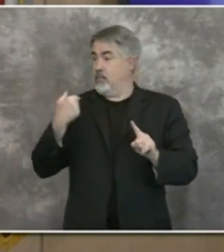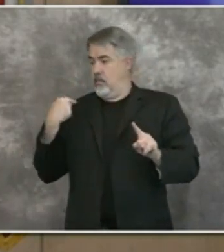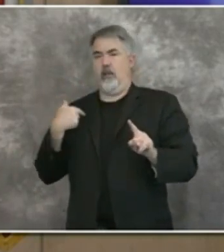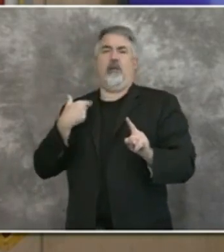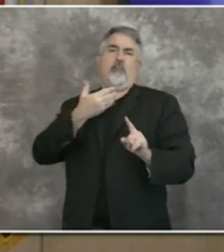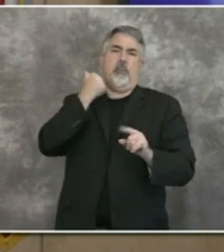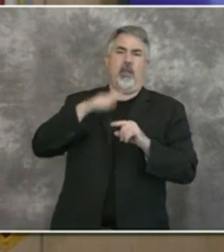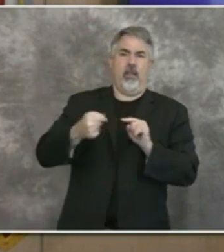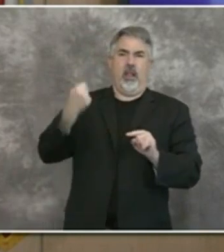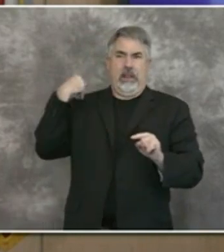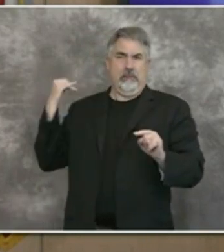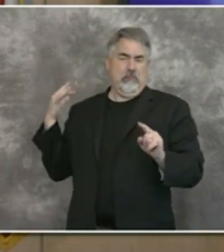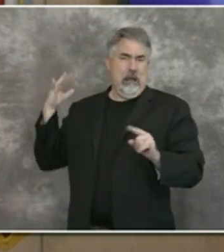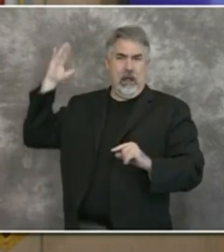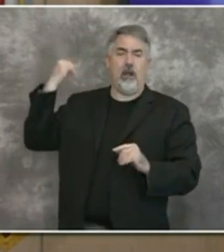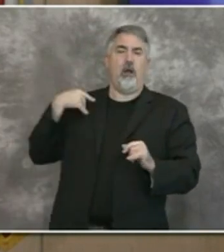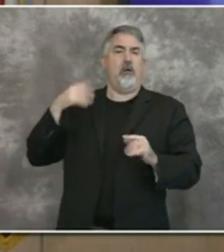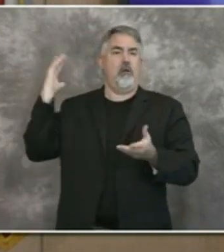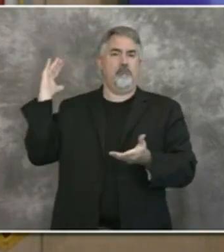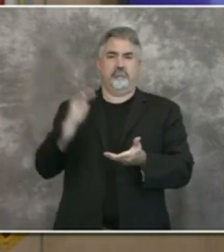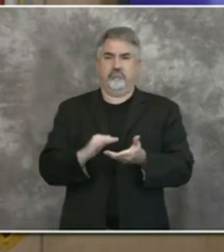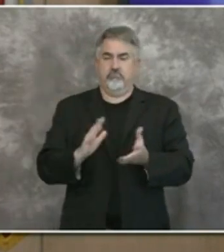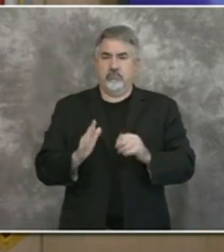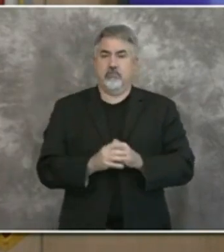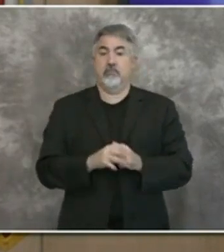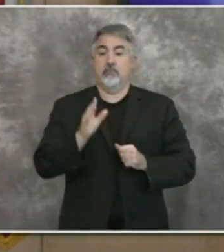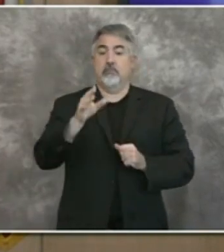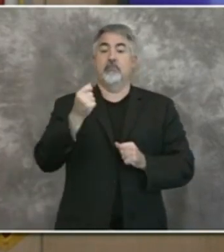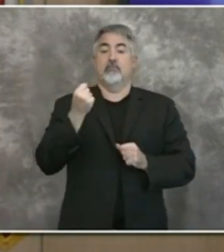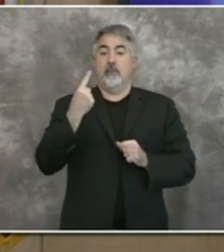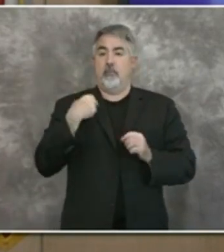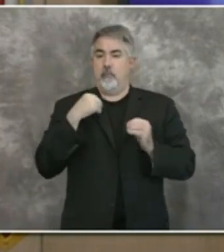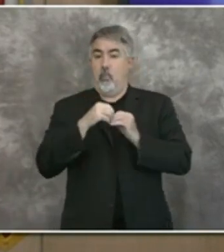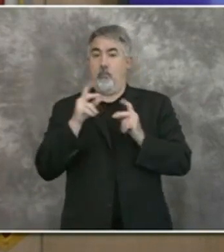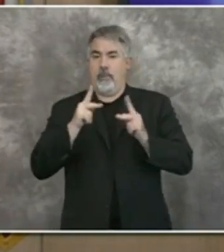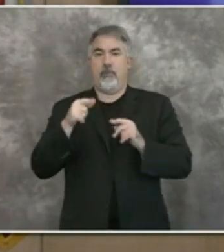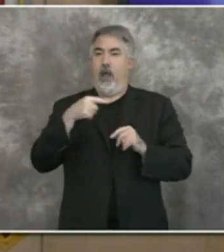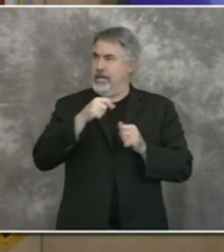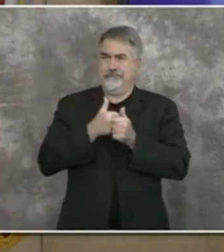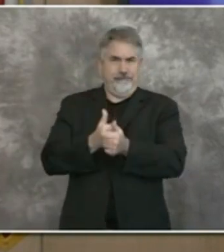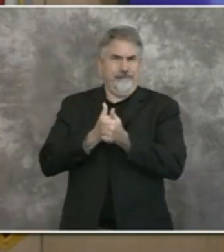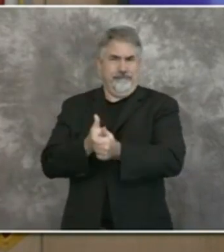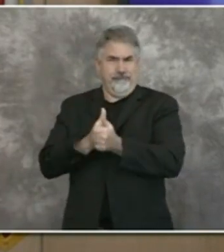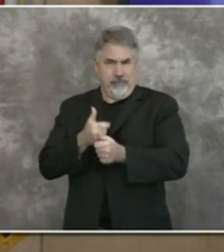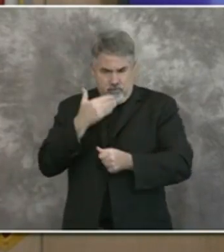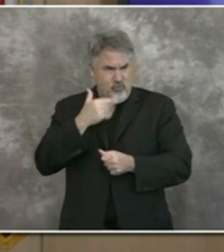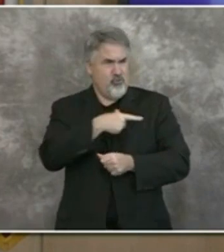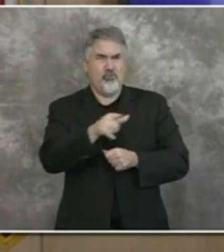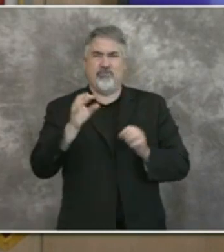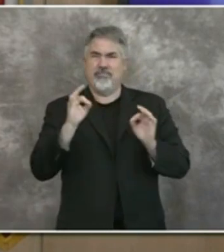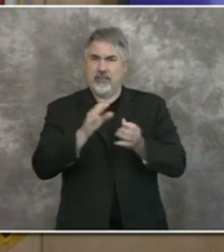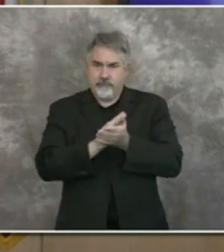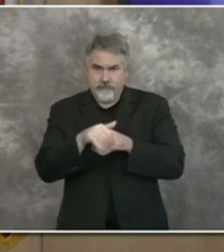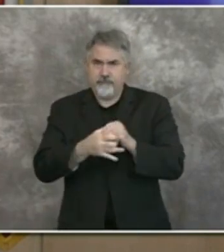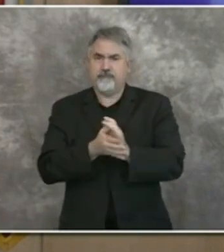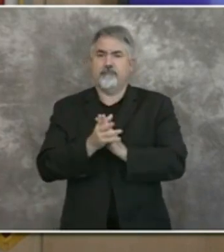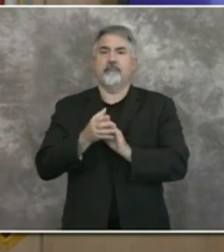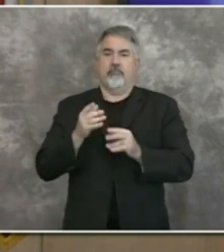HANDWASHING SOMETHING THAT WE PROBABLY ALL WERE A LITTLE BIT BETTER AT. 2 MONTHS AGO OR SOMETHING THAT ARE REALLY IMPORTANT PIECE OF WHAT WE'RE